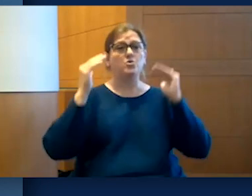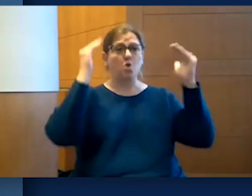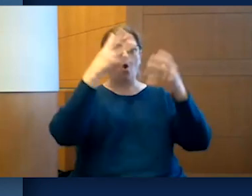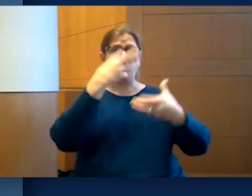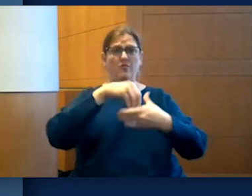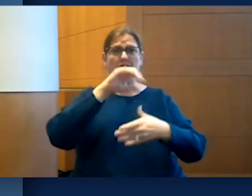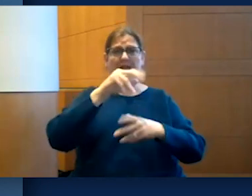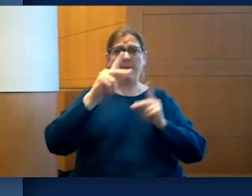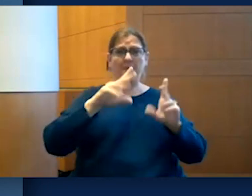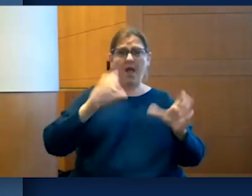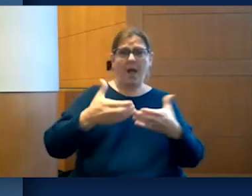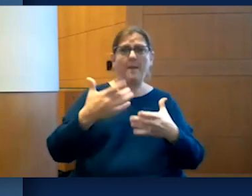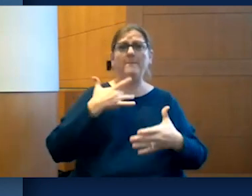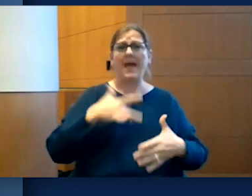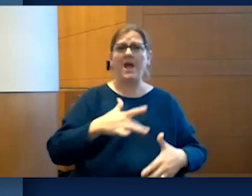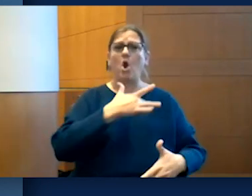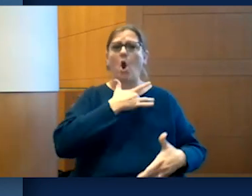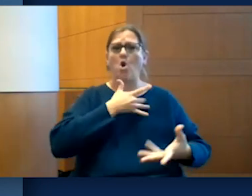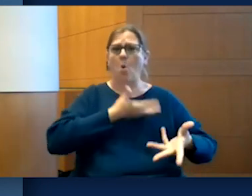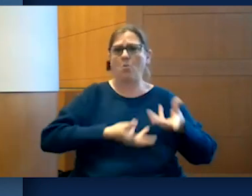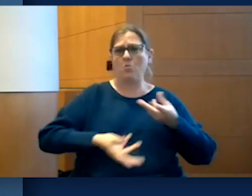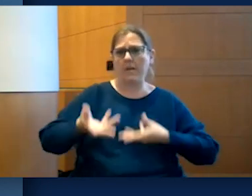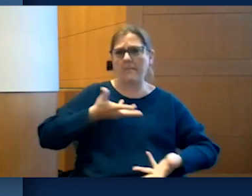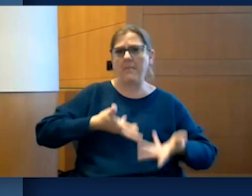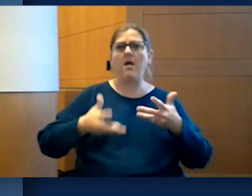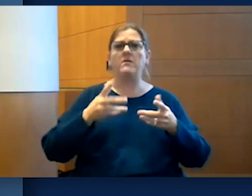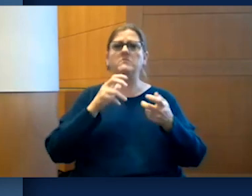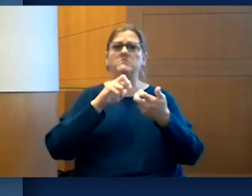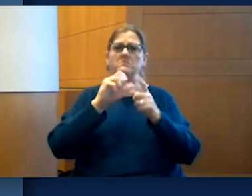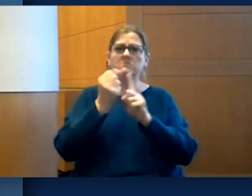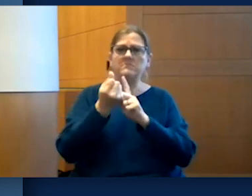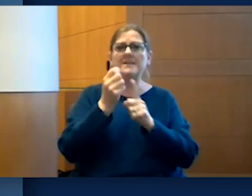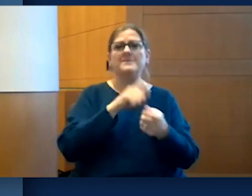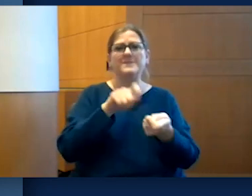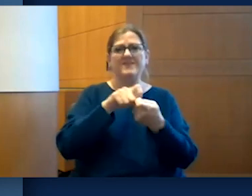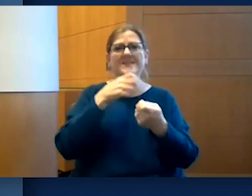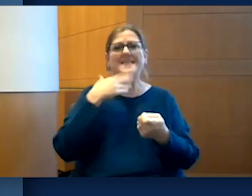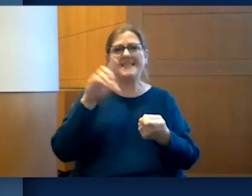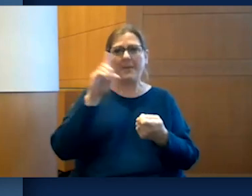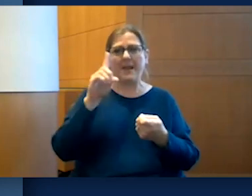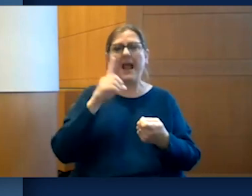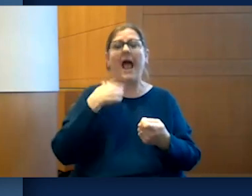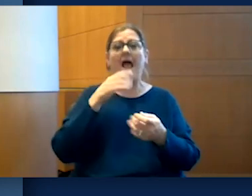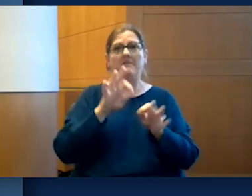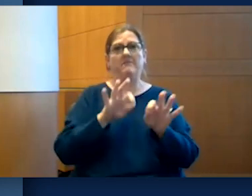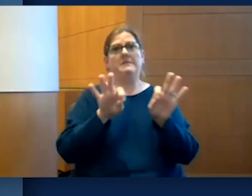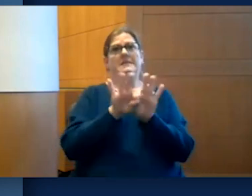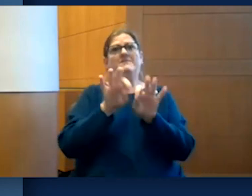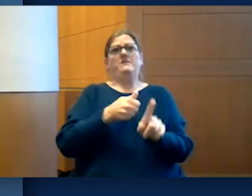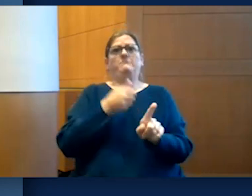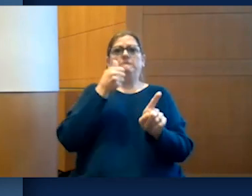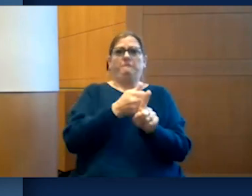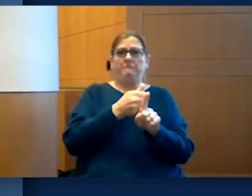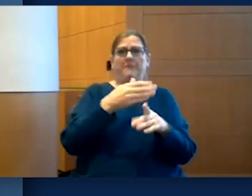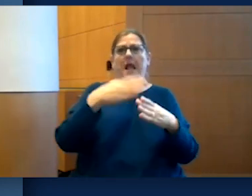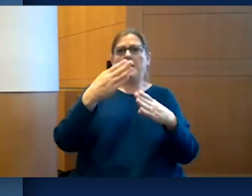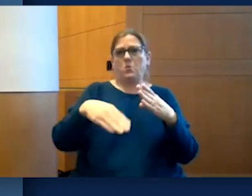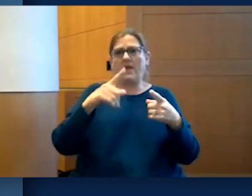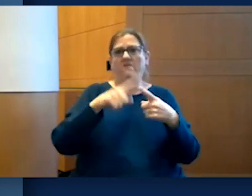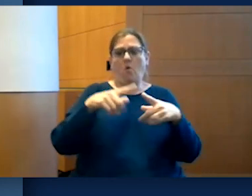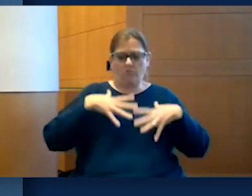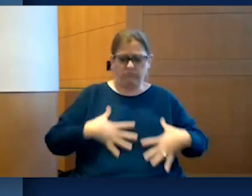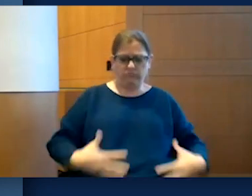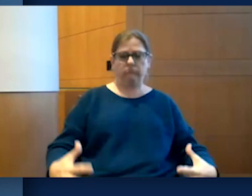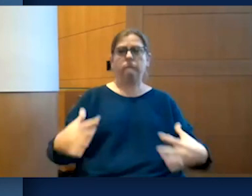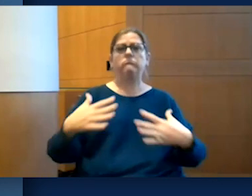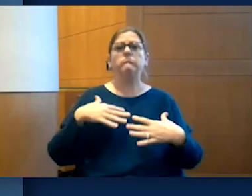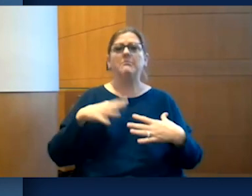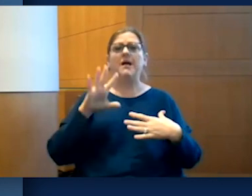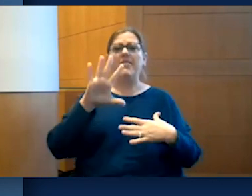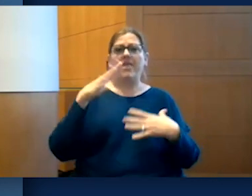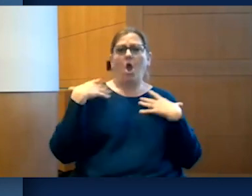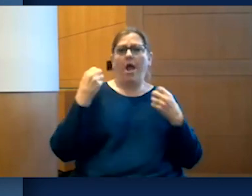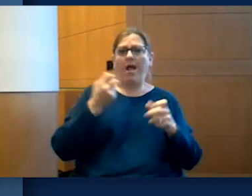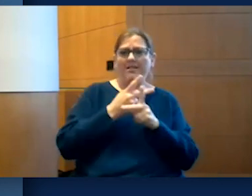Adults in this population also have cardiometabolic conditions, especially diabetes, which can have significant downstream consequences like increased healthcare costs, in fek shun, sepsis, and mortality.